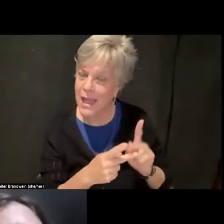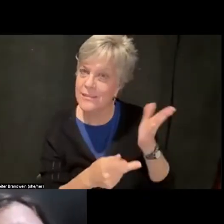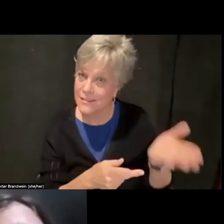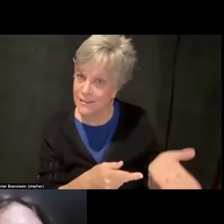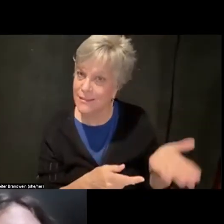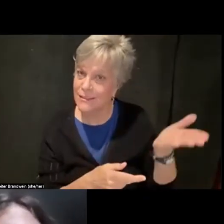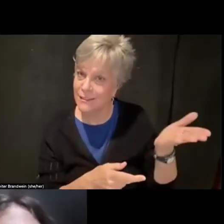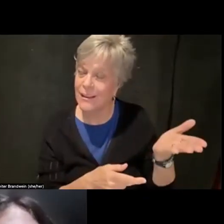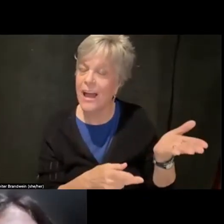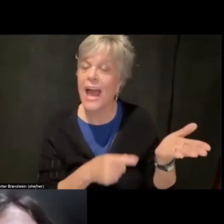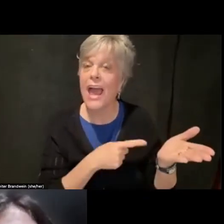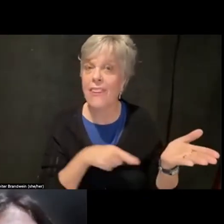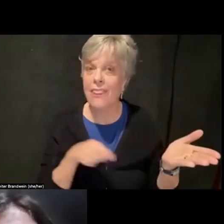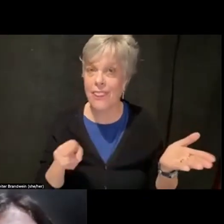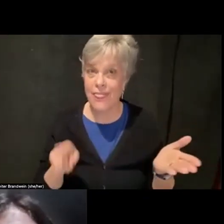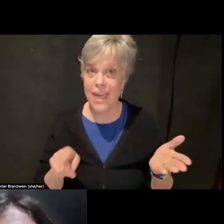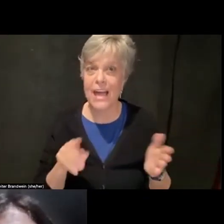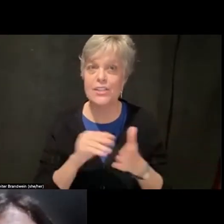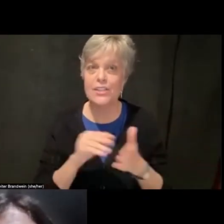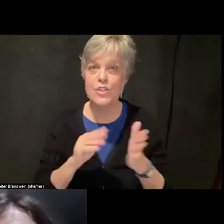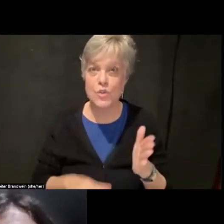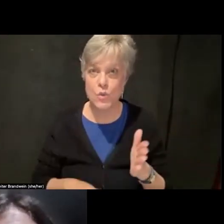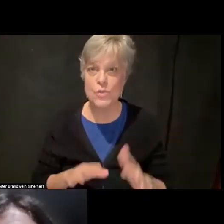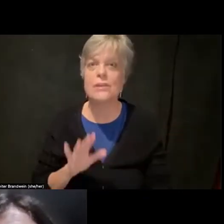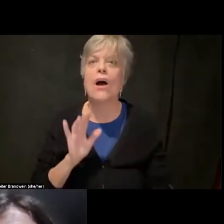that these two units actually were working in partnership